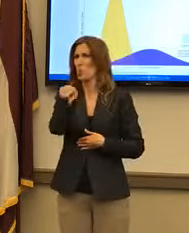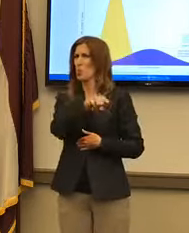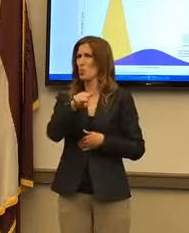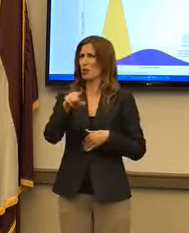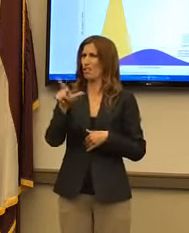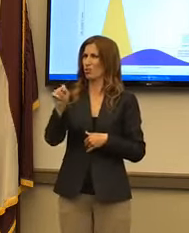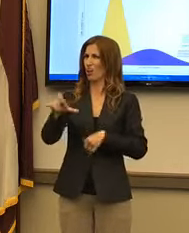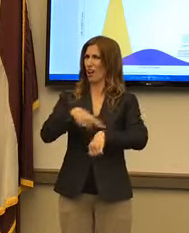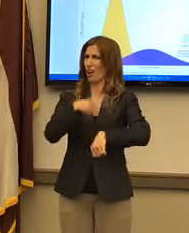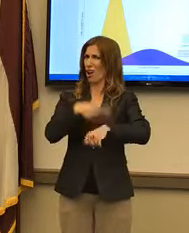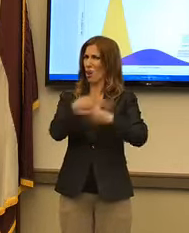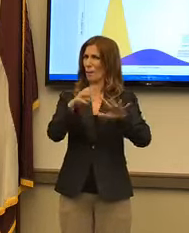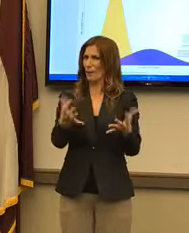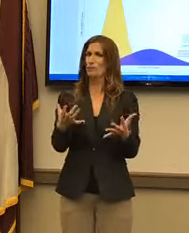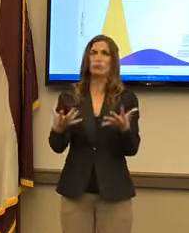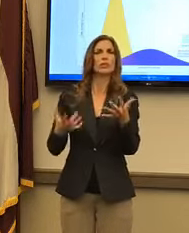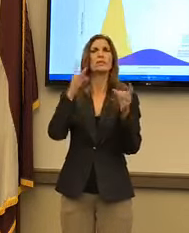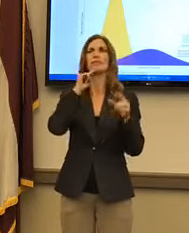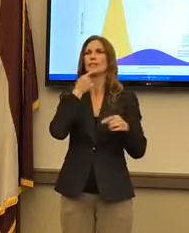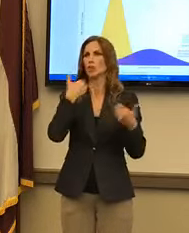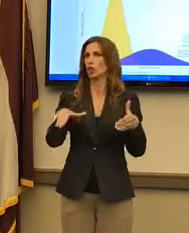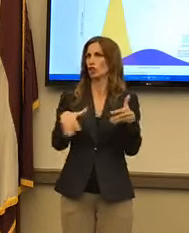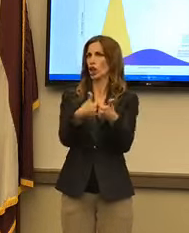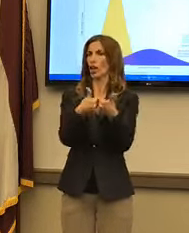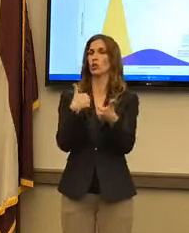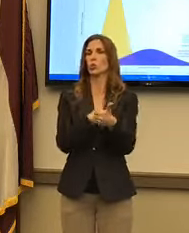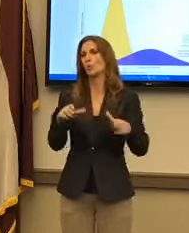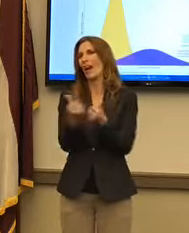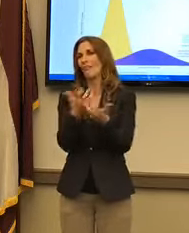serious challenges and we want to do everything that we can for our residents